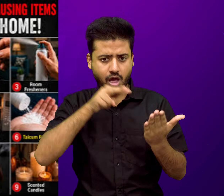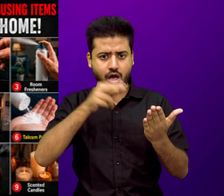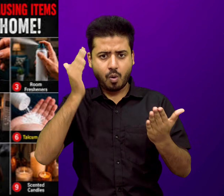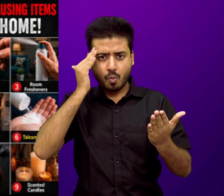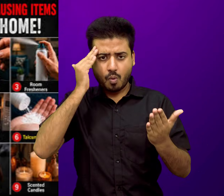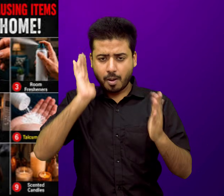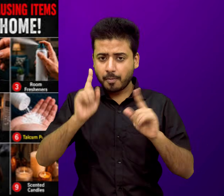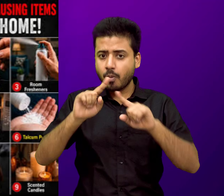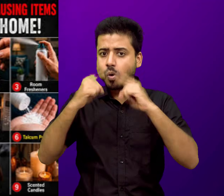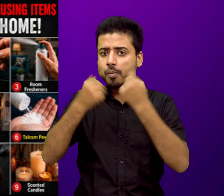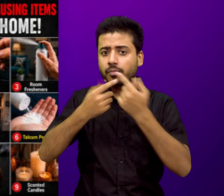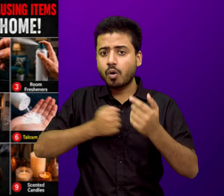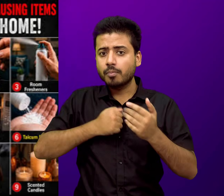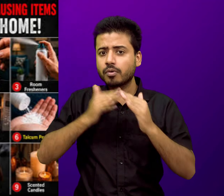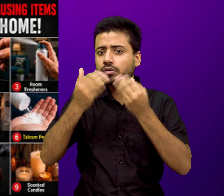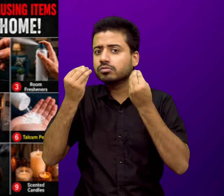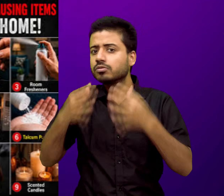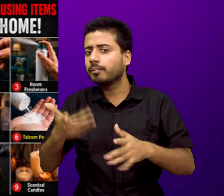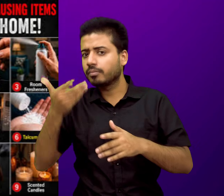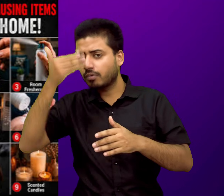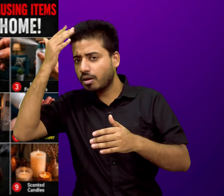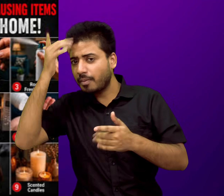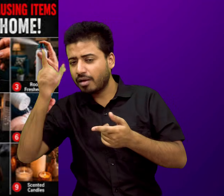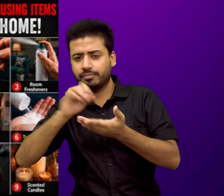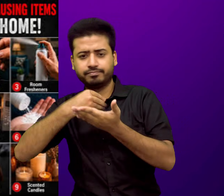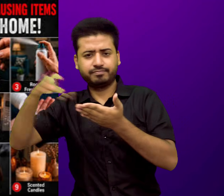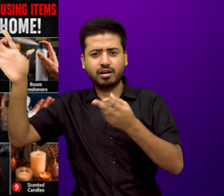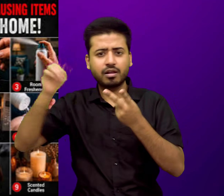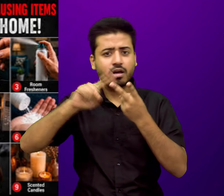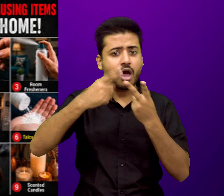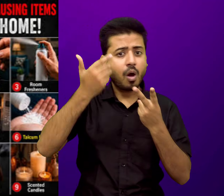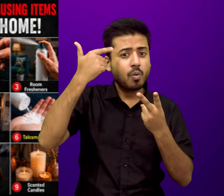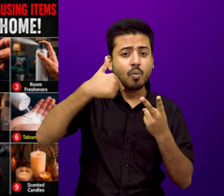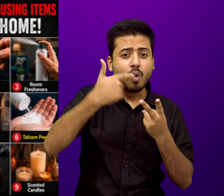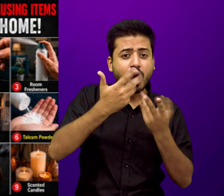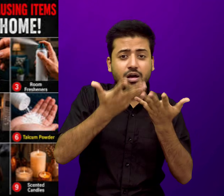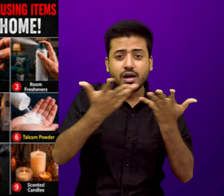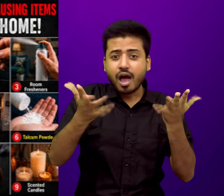everyday household items highlighted in recent health advisories along with why they deserve a